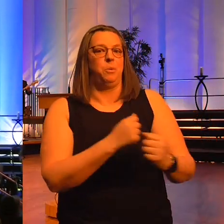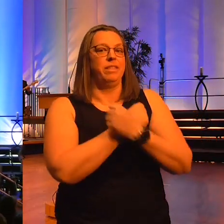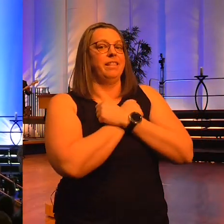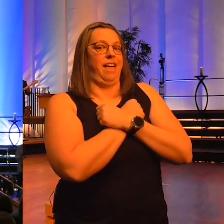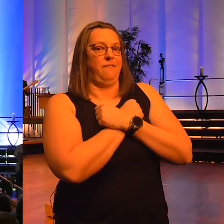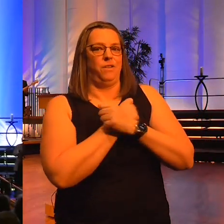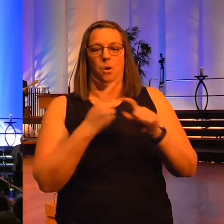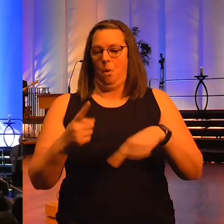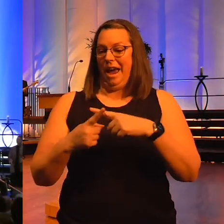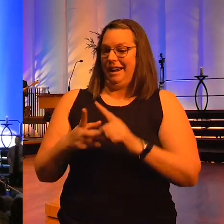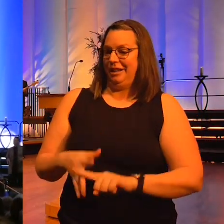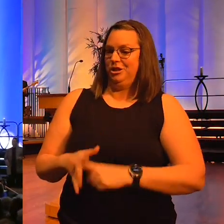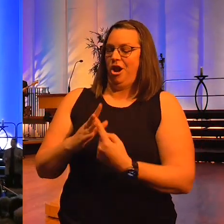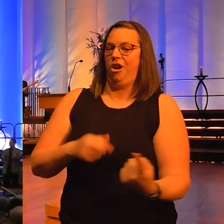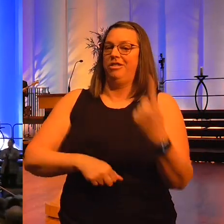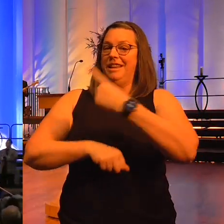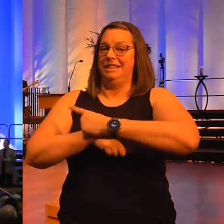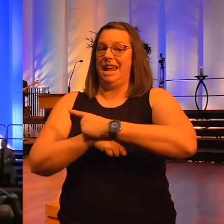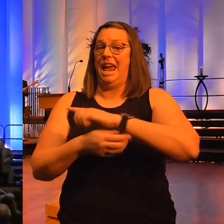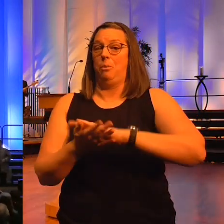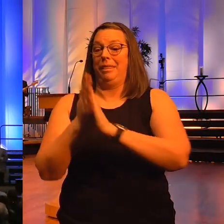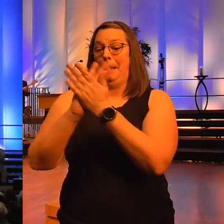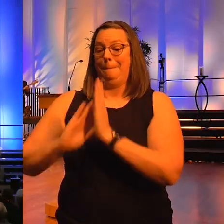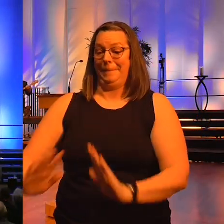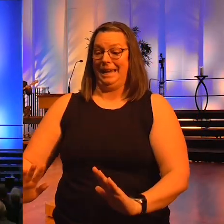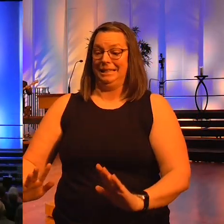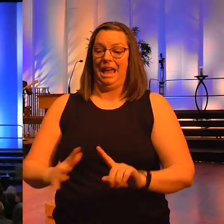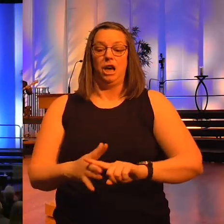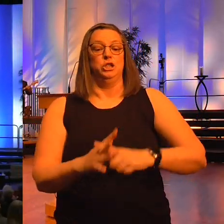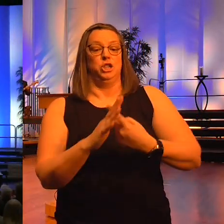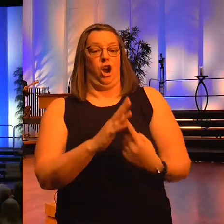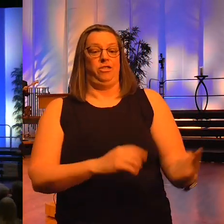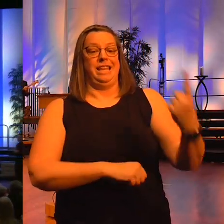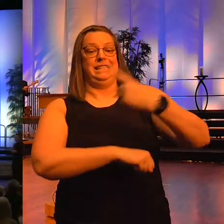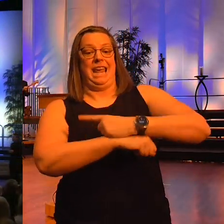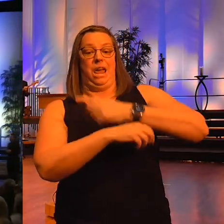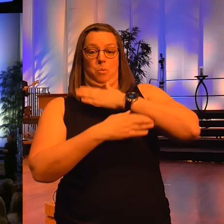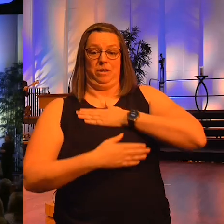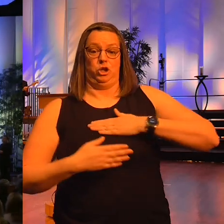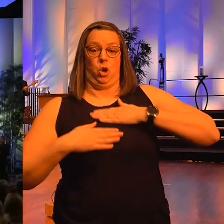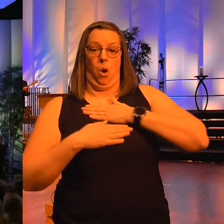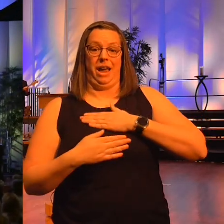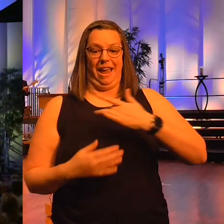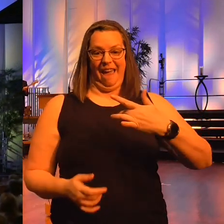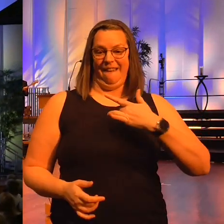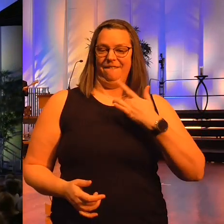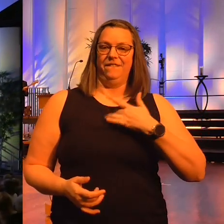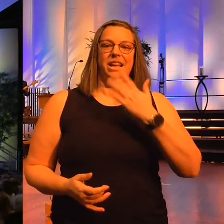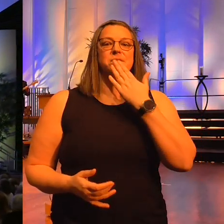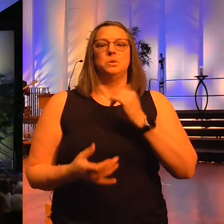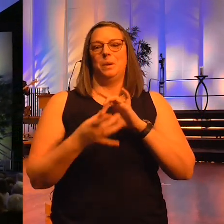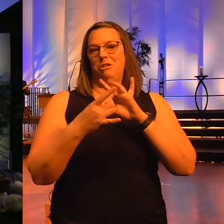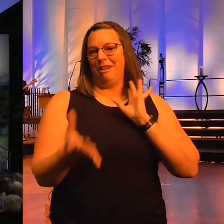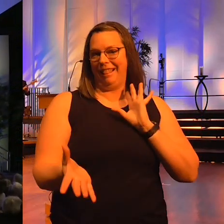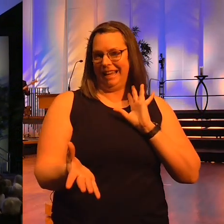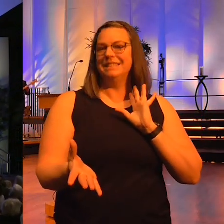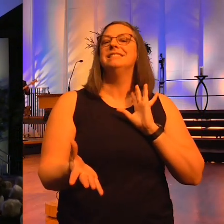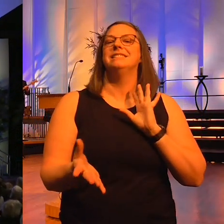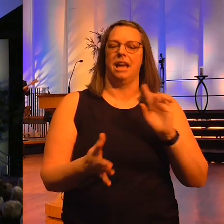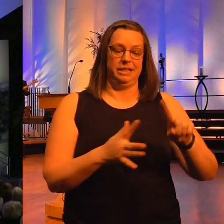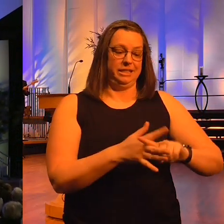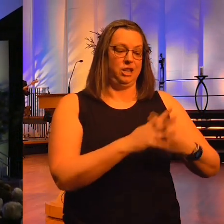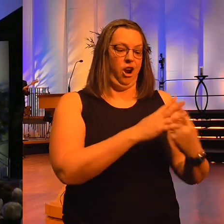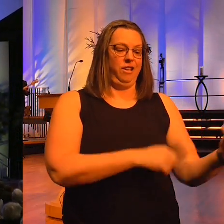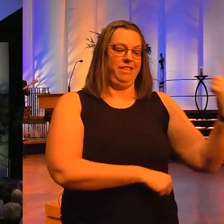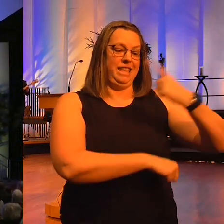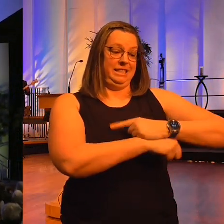my day with peace I start my day with joy and I feel that sweet release I start my day with love